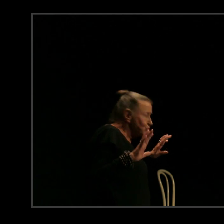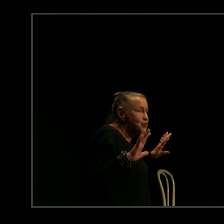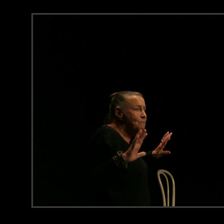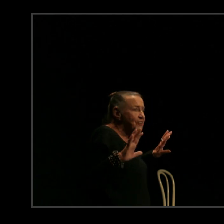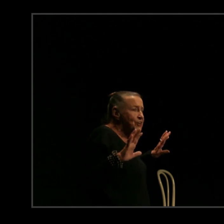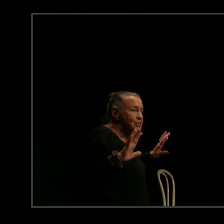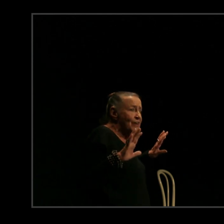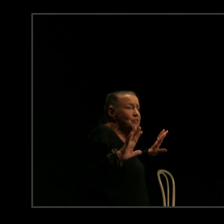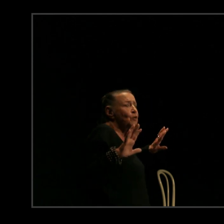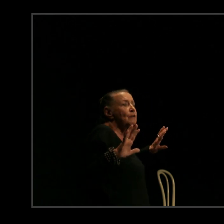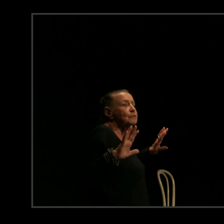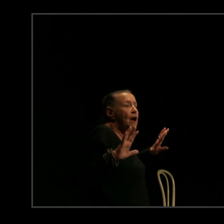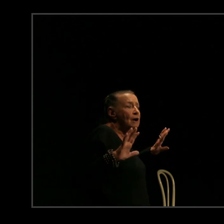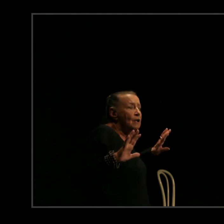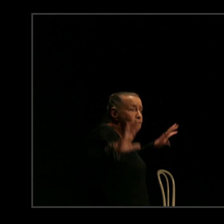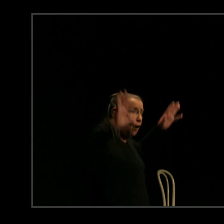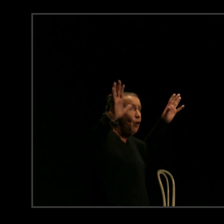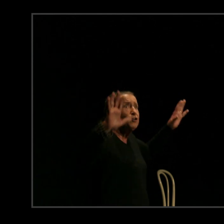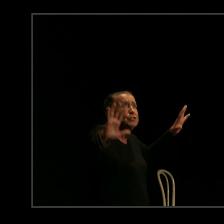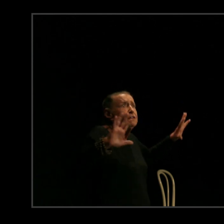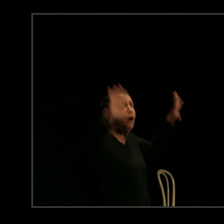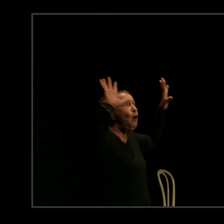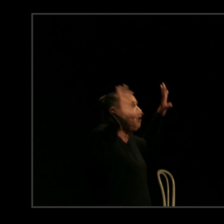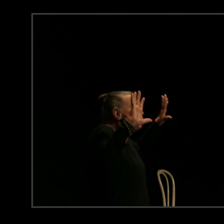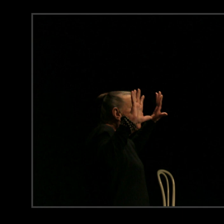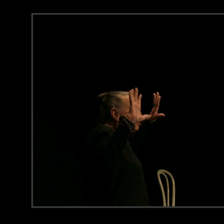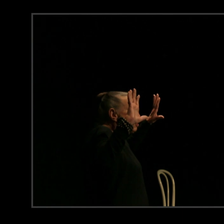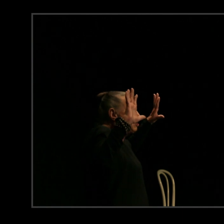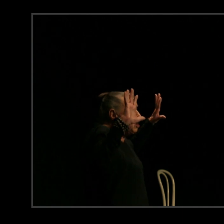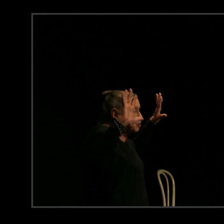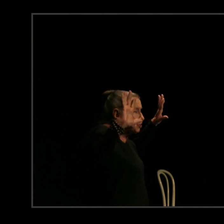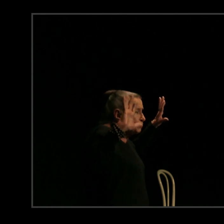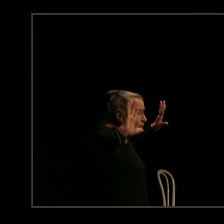and Maciej Watering Can. "War!" comes the cry.